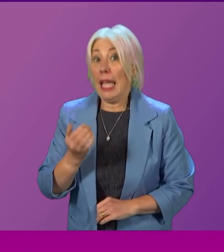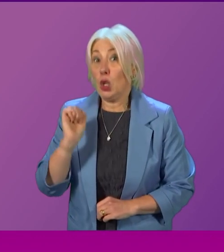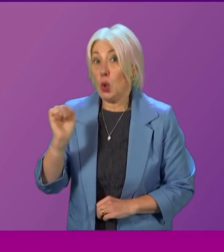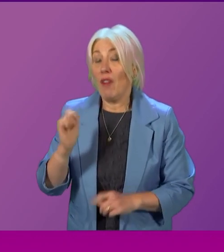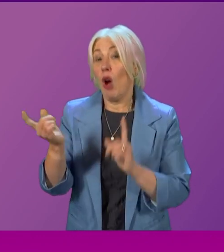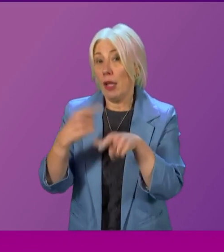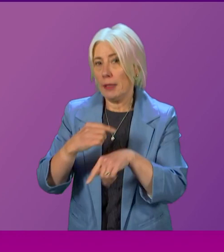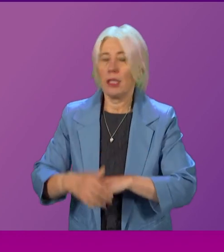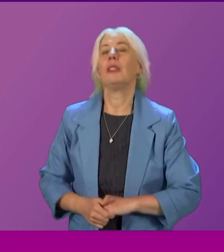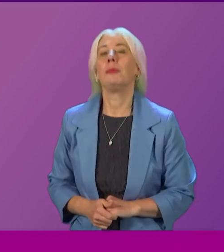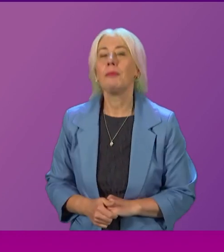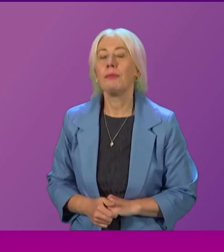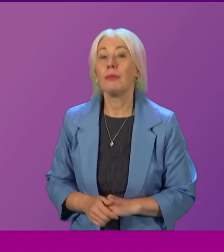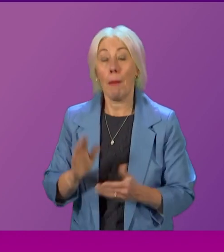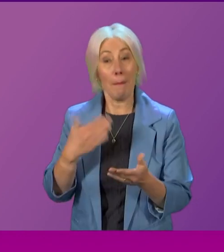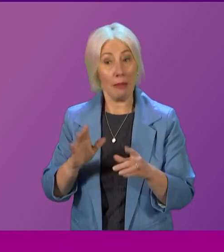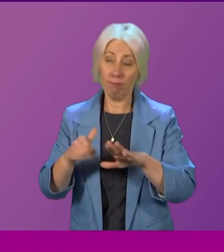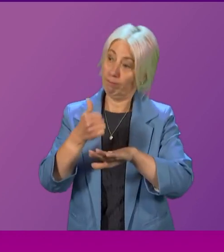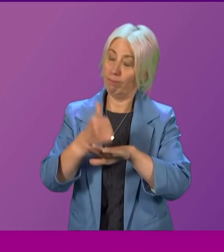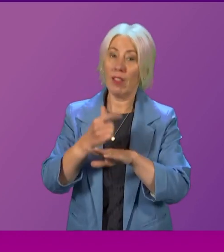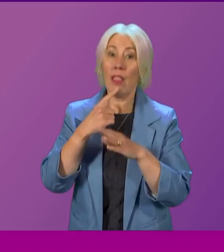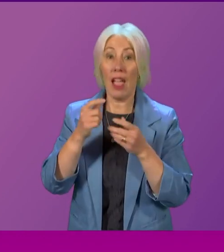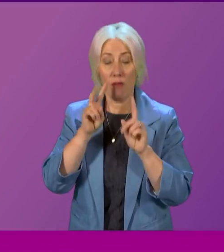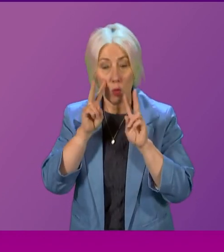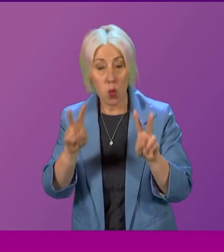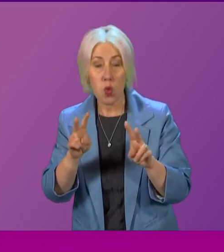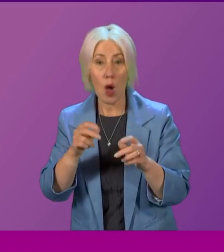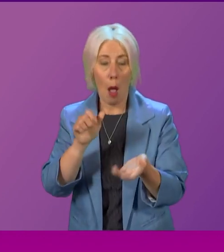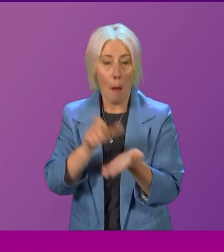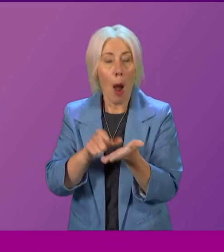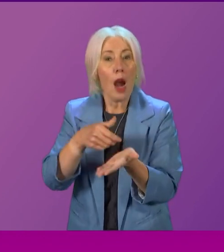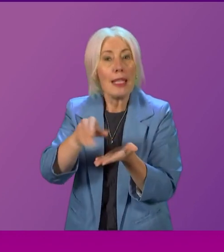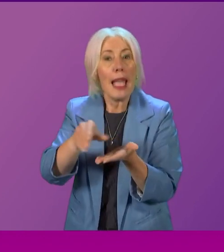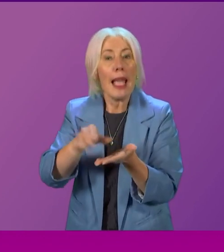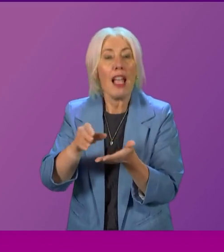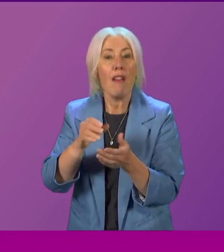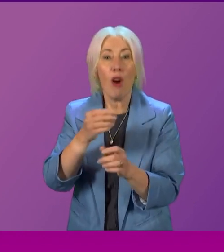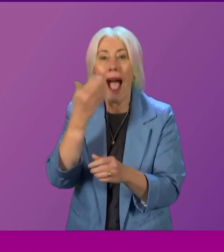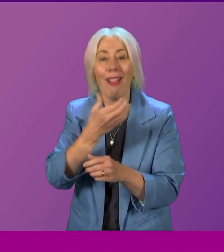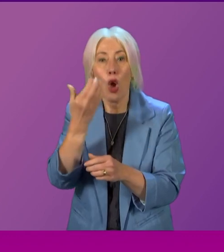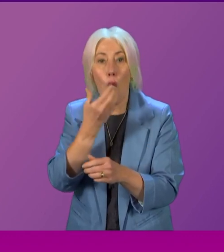It is well established that alcohol marketing is causally associated with the initiating